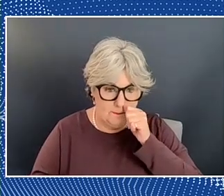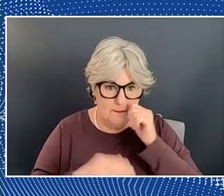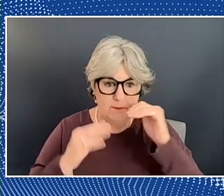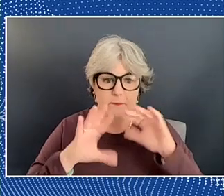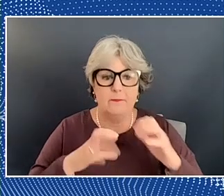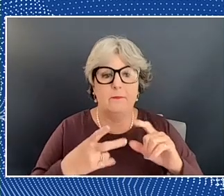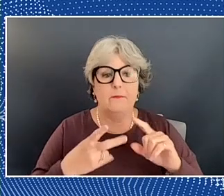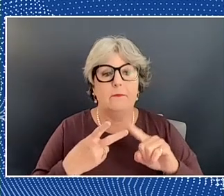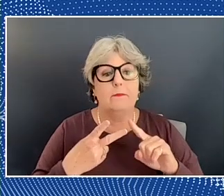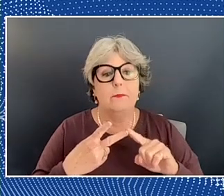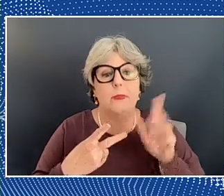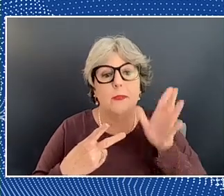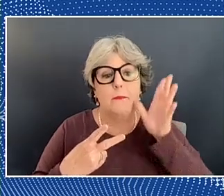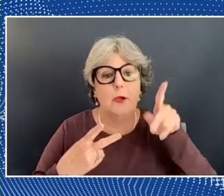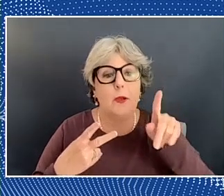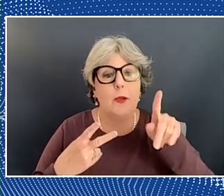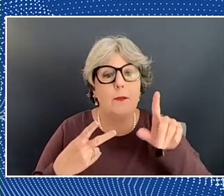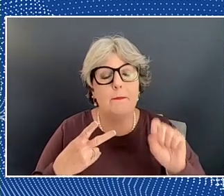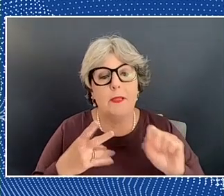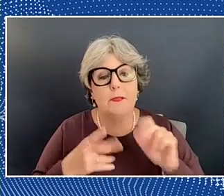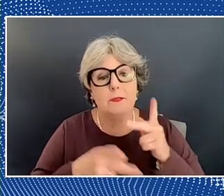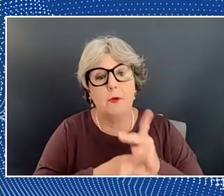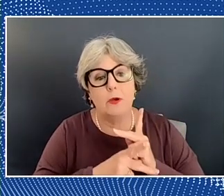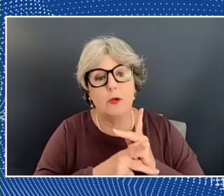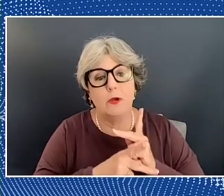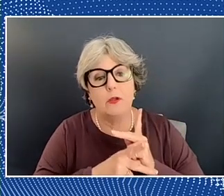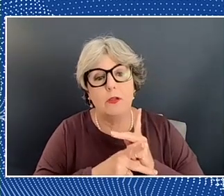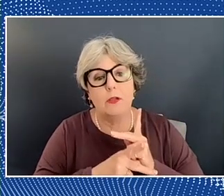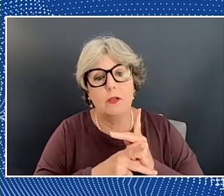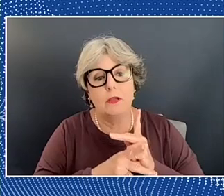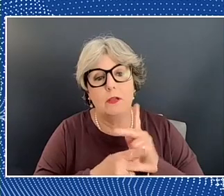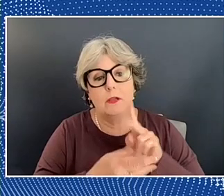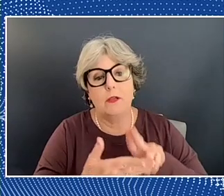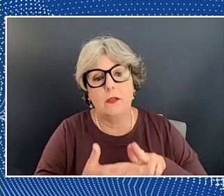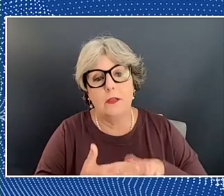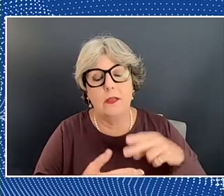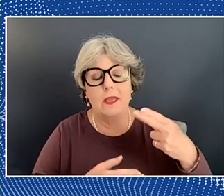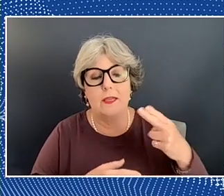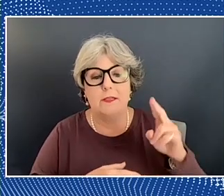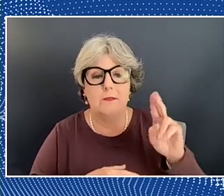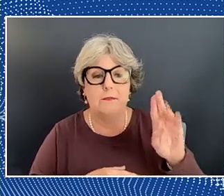Parent PLUS borrowers whose loan supported enrollment at an HBCU. Due to more than a century of chronic